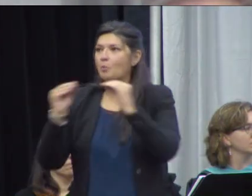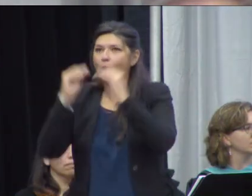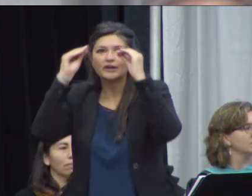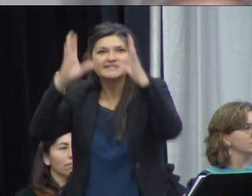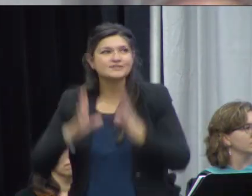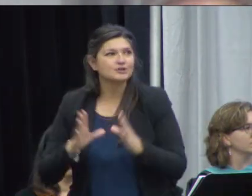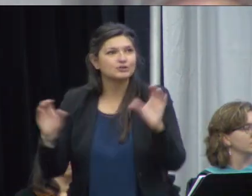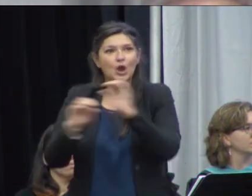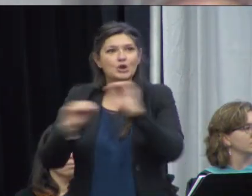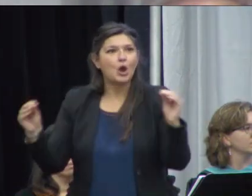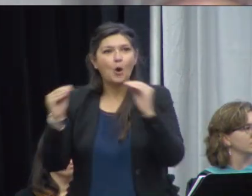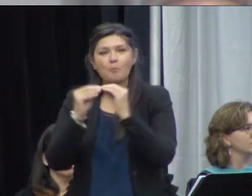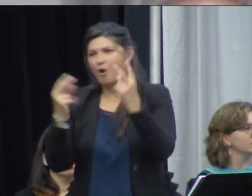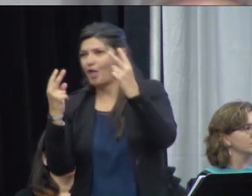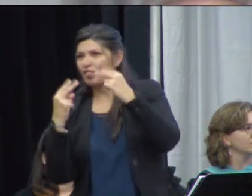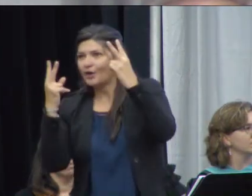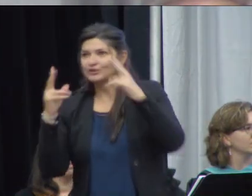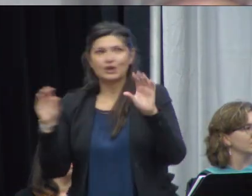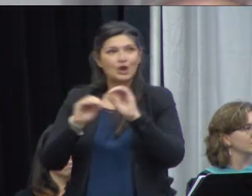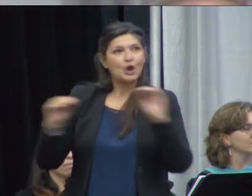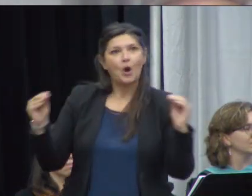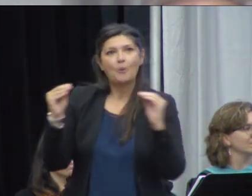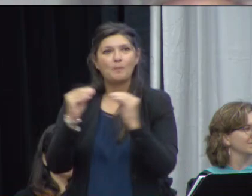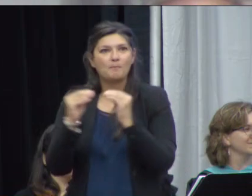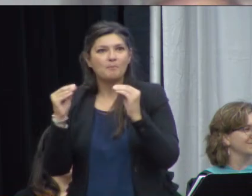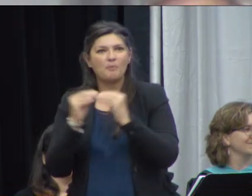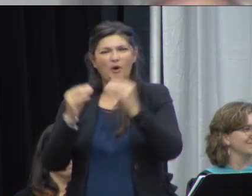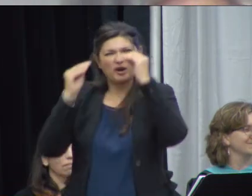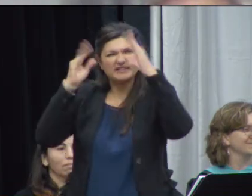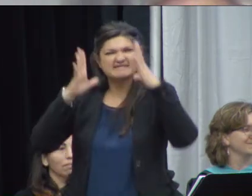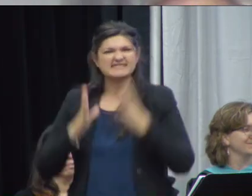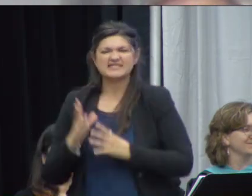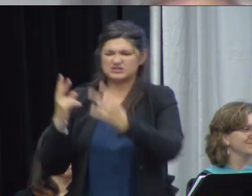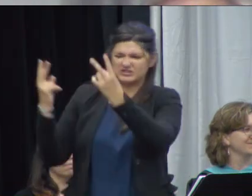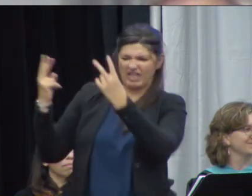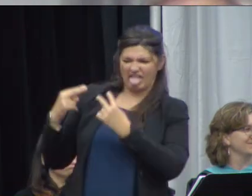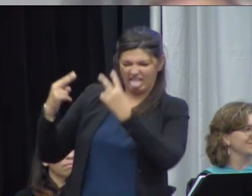no more teachers' dirty looks" describes just how you feel.